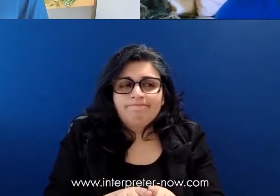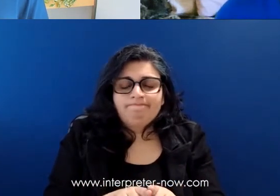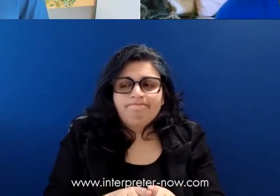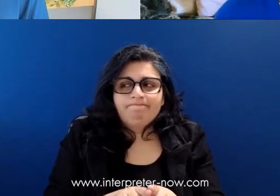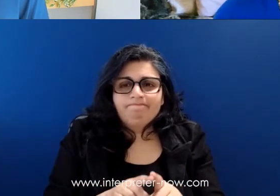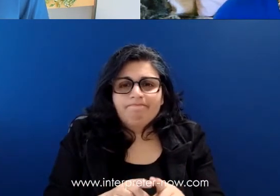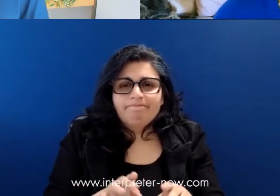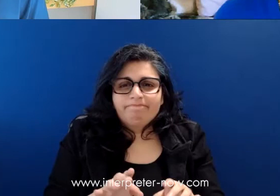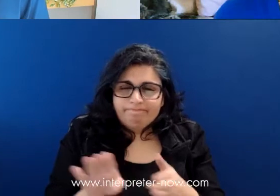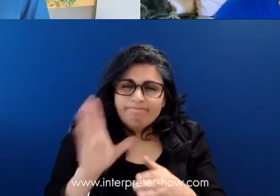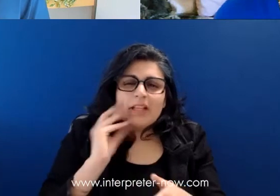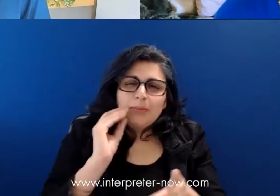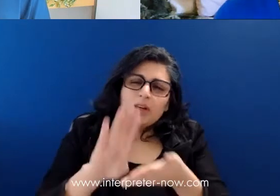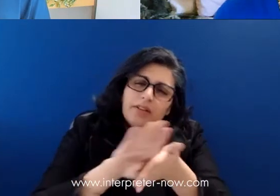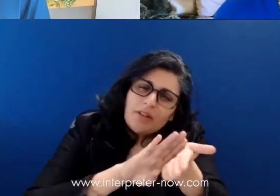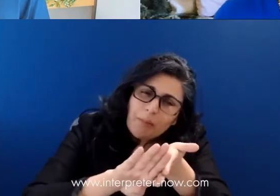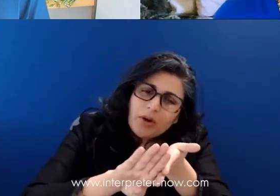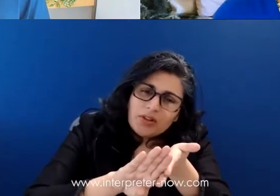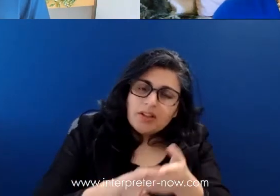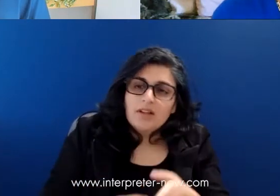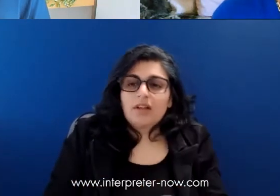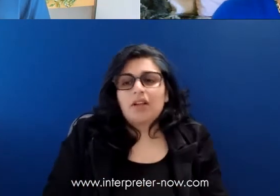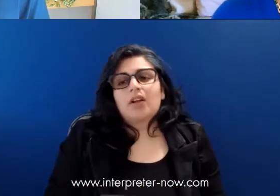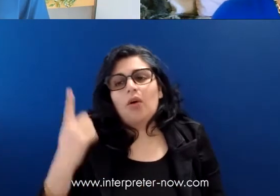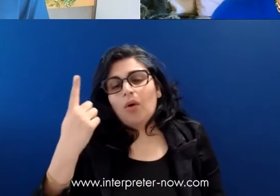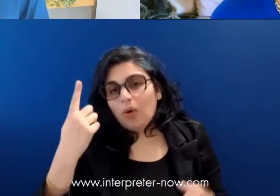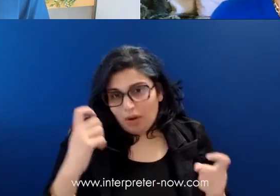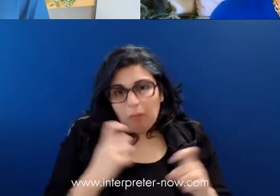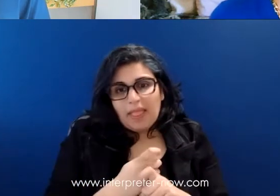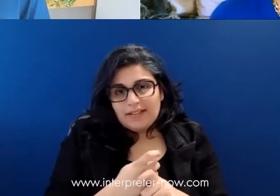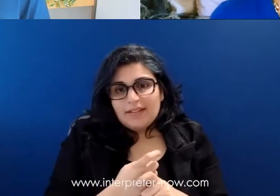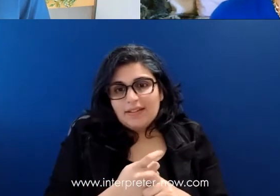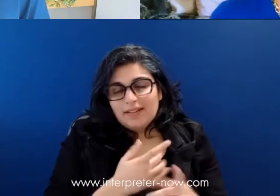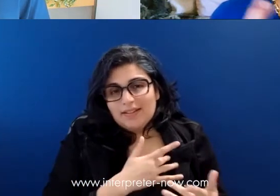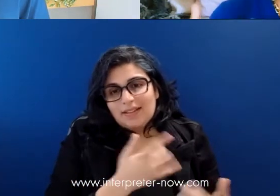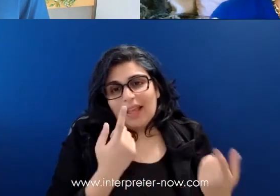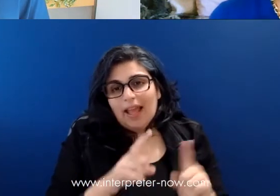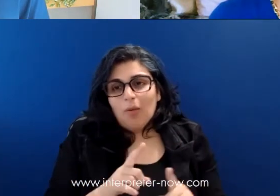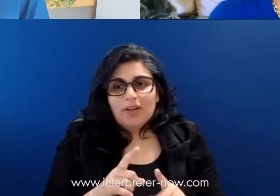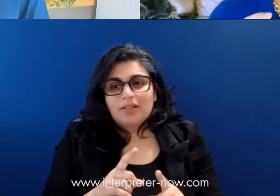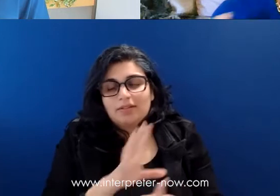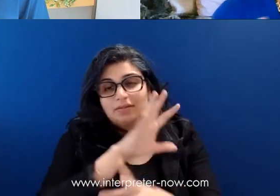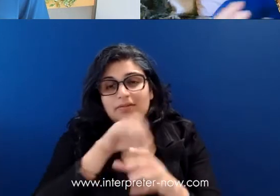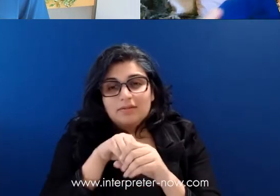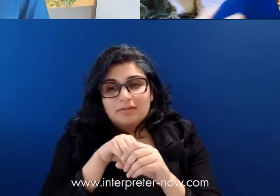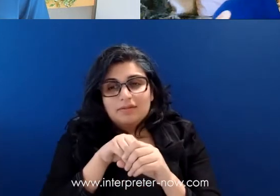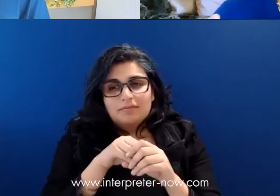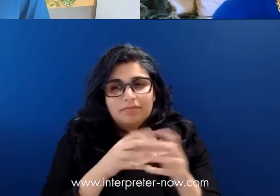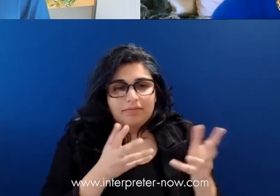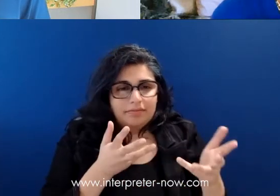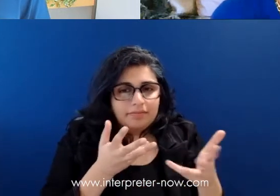So, one of the complexities here of allyship is that it involves fluid intersectionality.